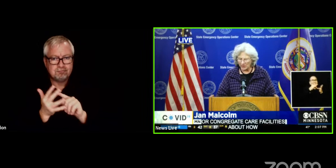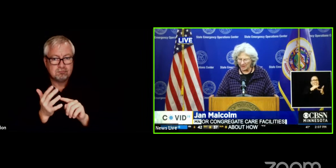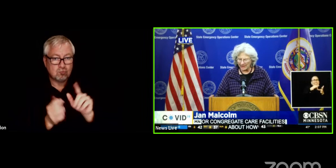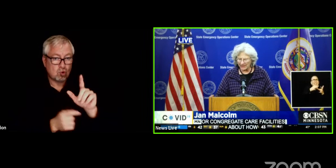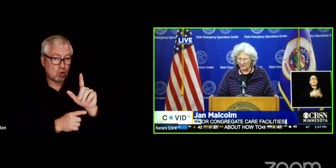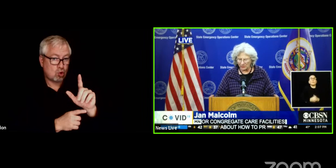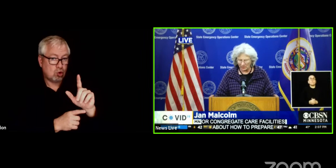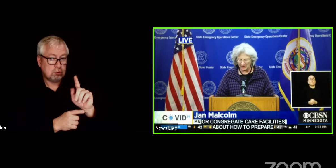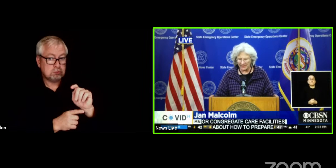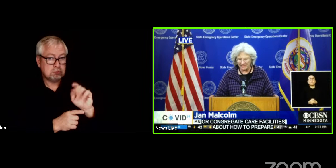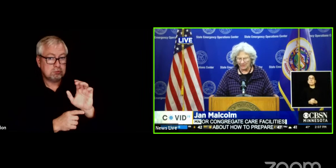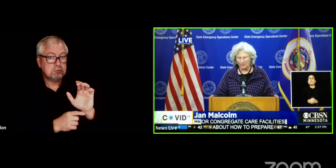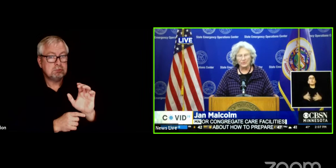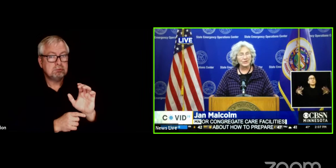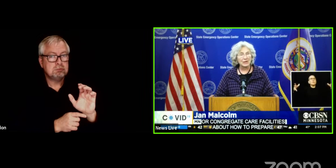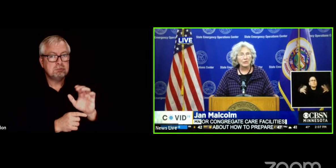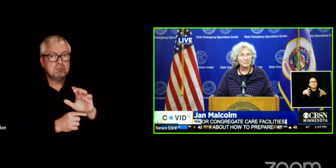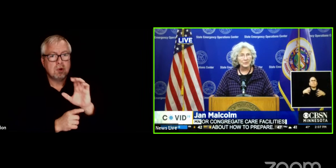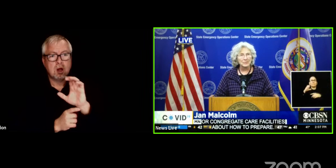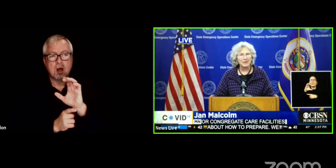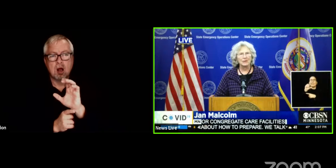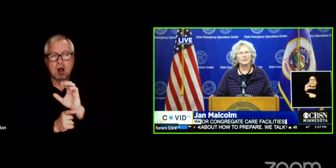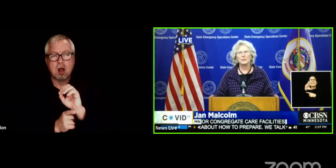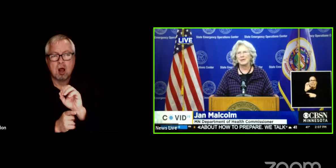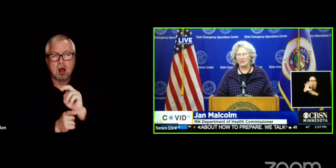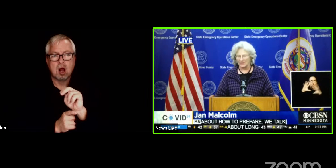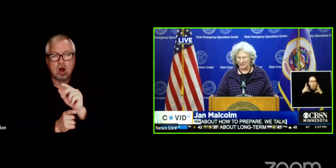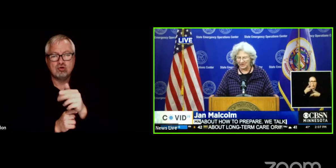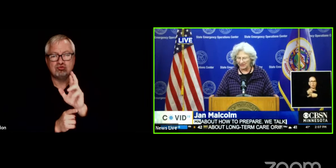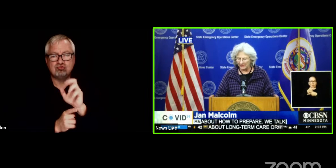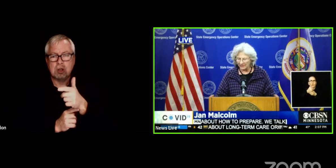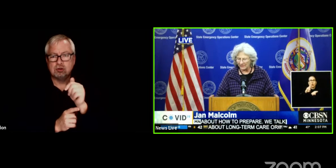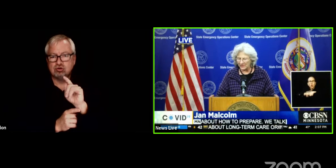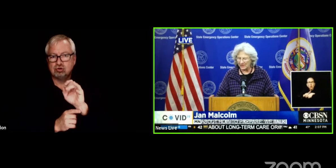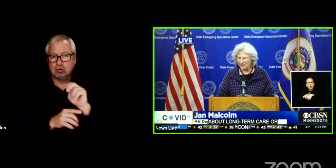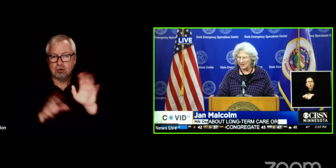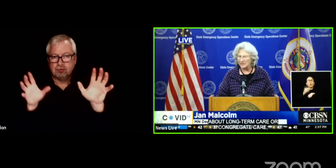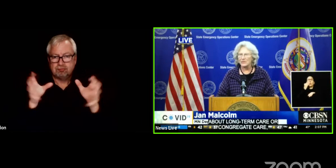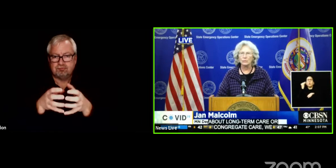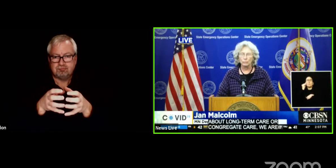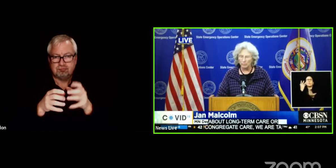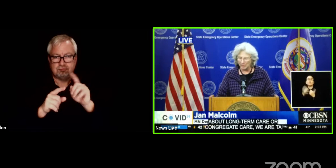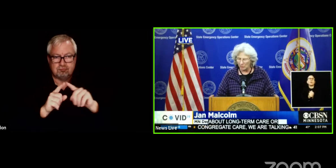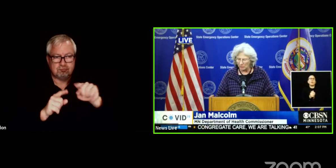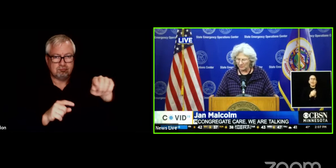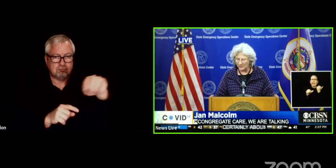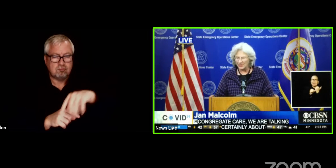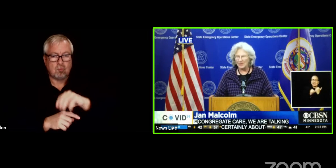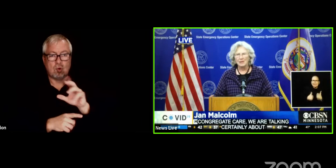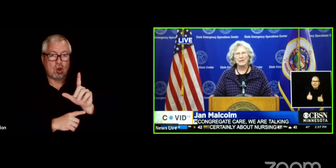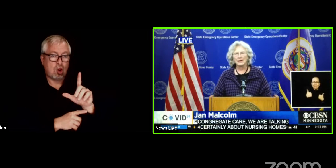TALK ABOUT ASSISTED LIVING FACILITIES, GROUP HOMES, MENTAL